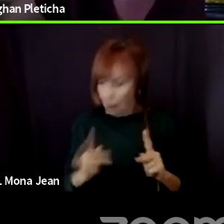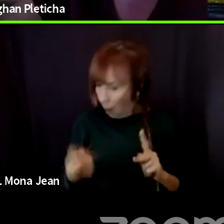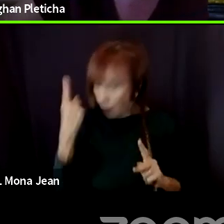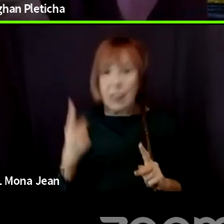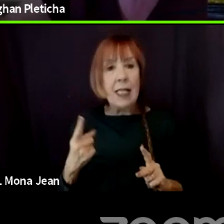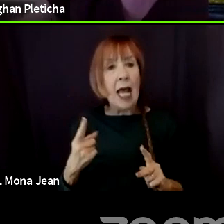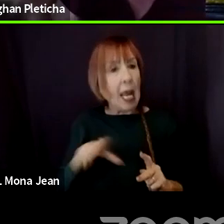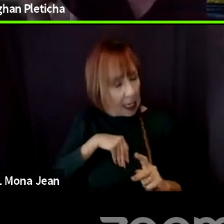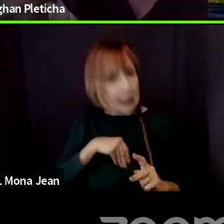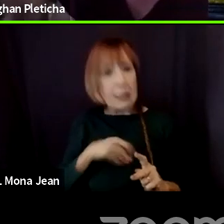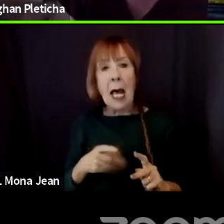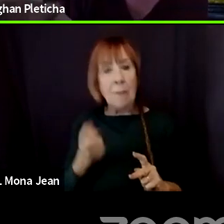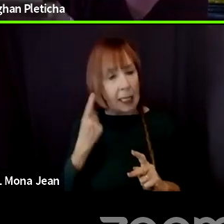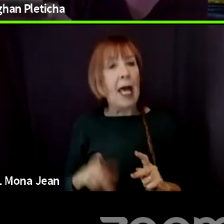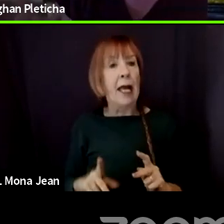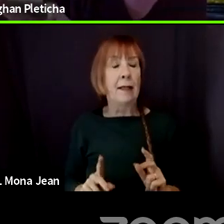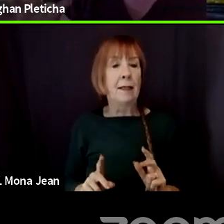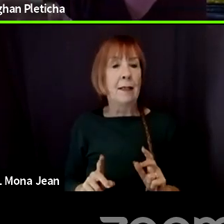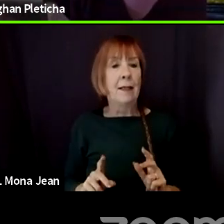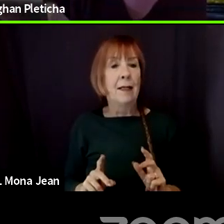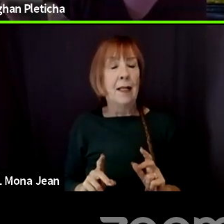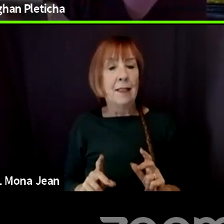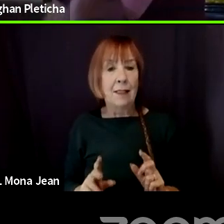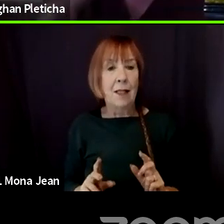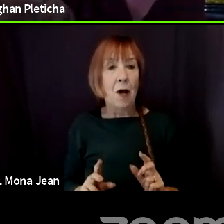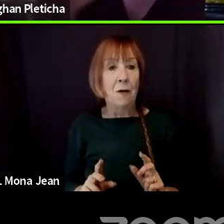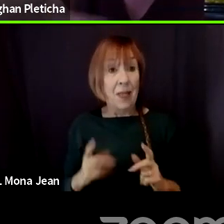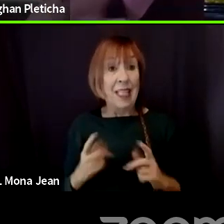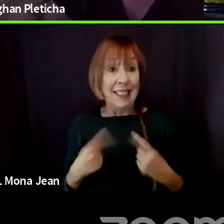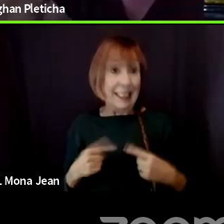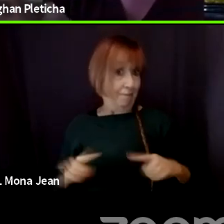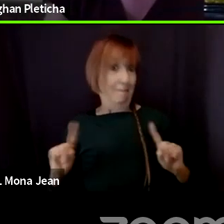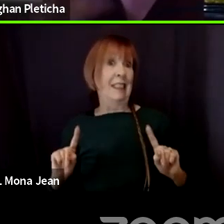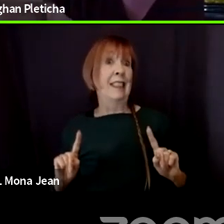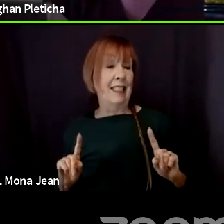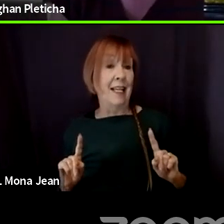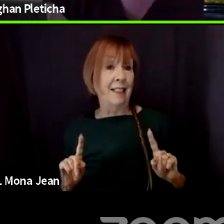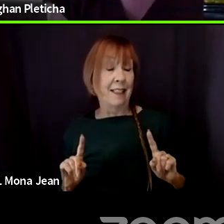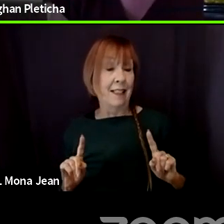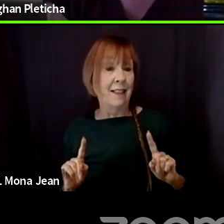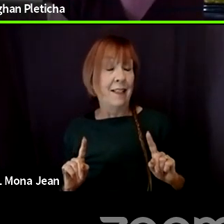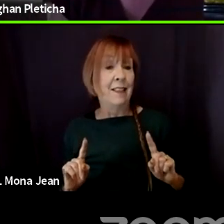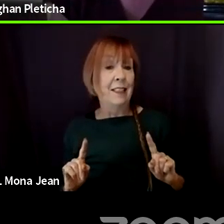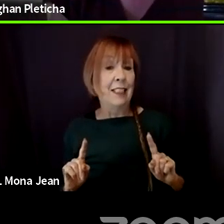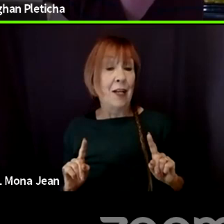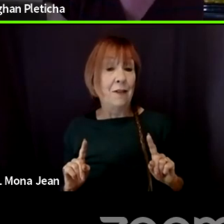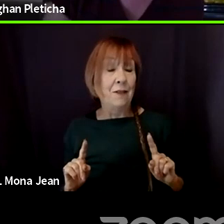in the script, that usually means that is working. And if you're not sure, you can always say,